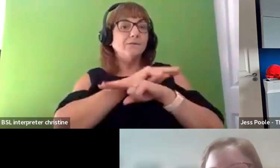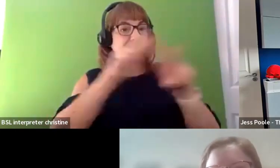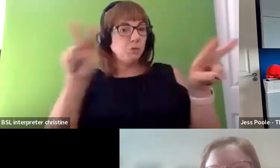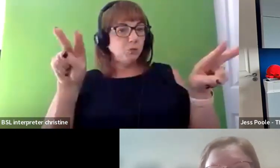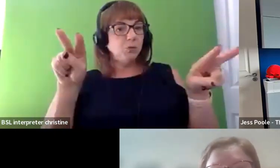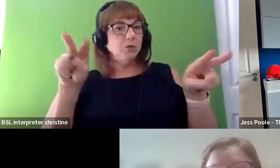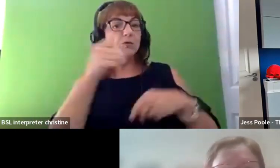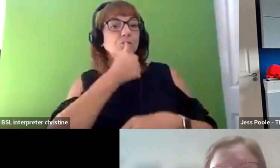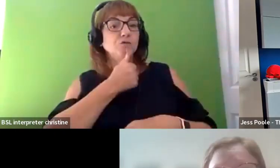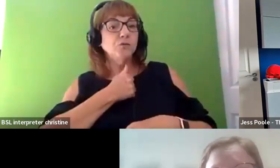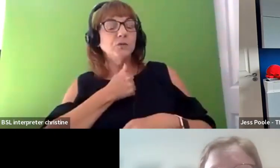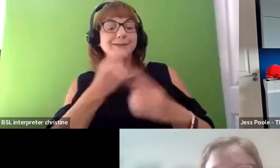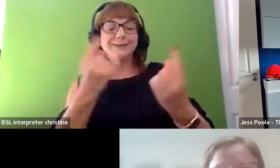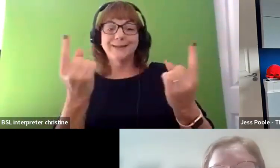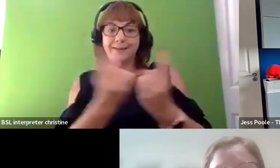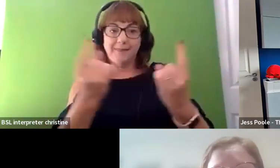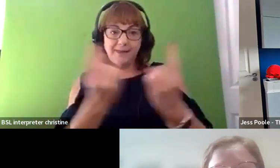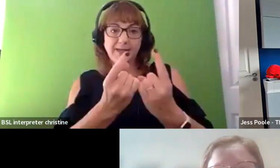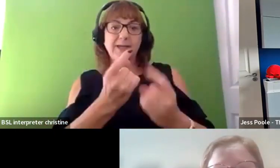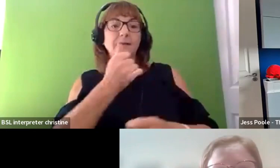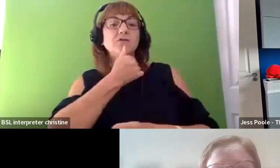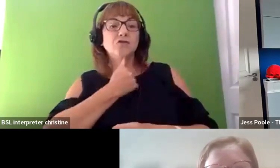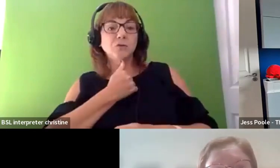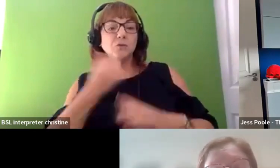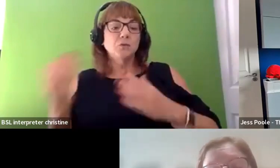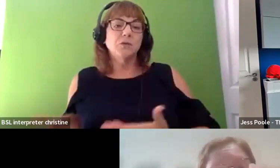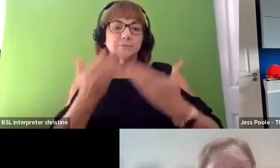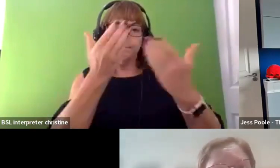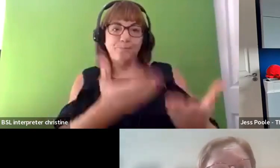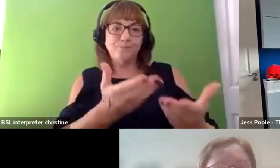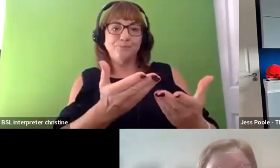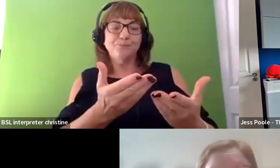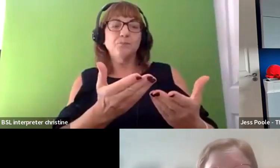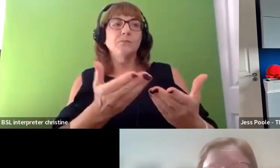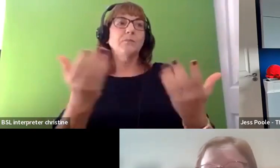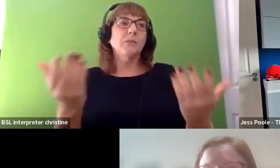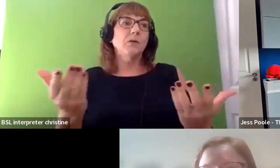objects because that helps everybody, helps us to know you know, visual schedules also so important